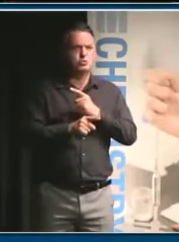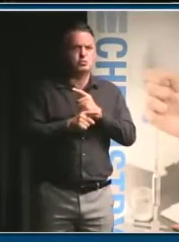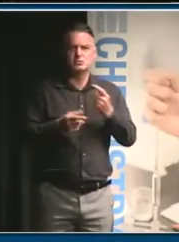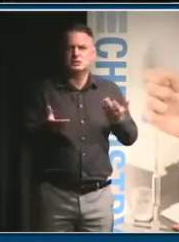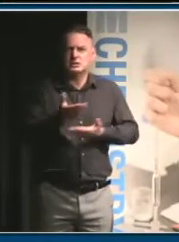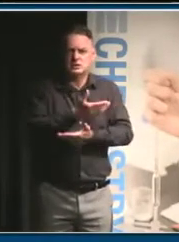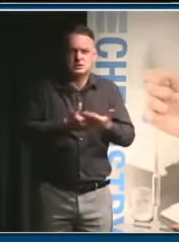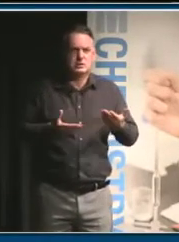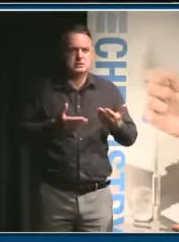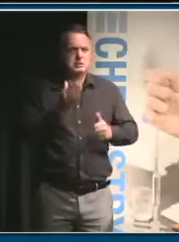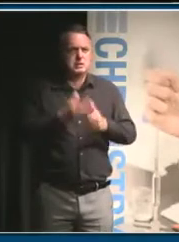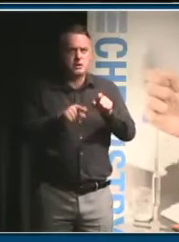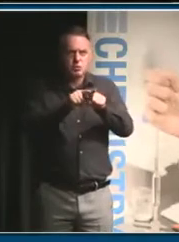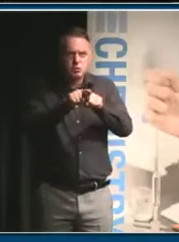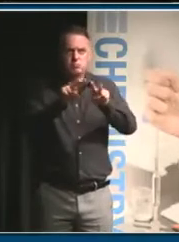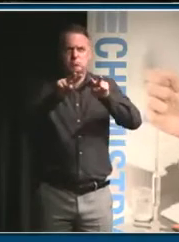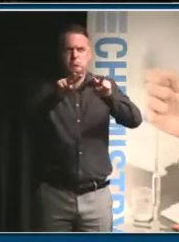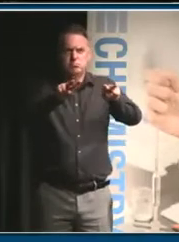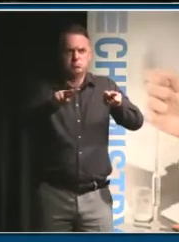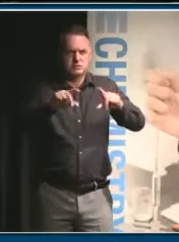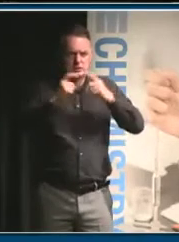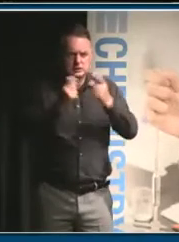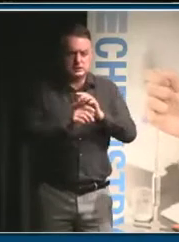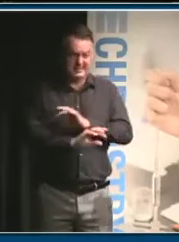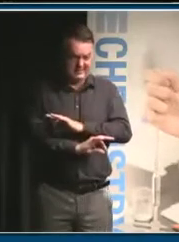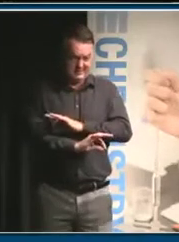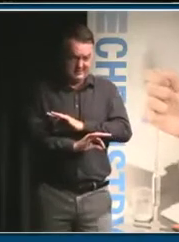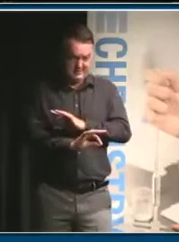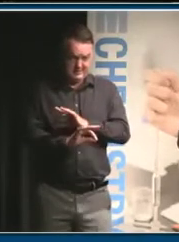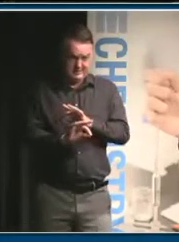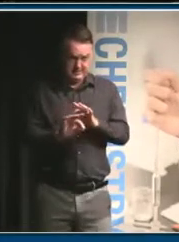never had a seminar, never had a class, never had anything at the intellectual